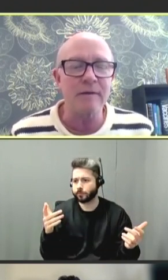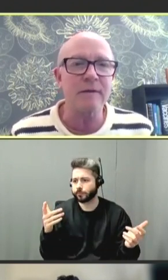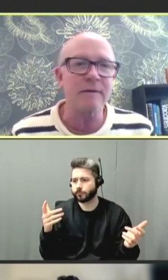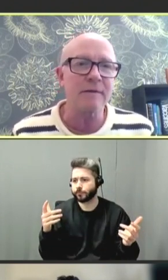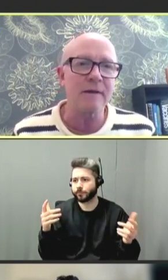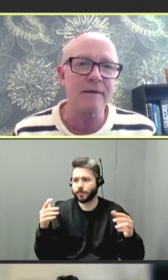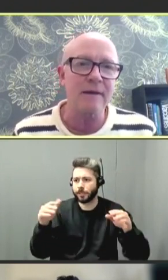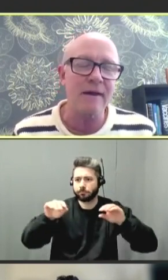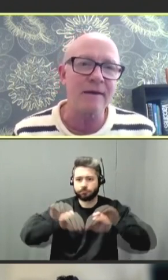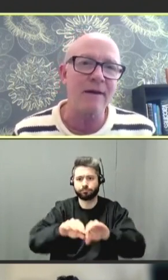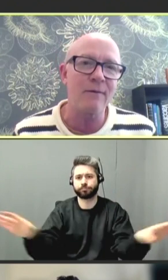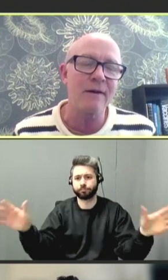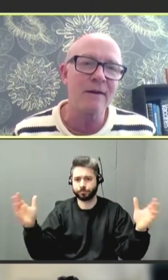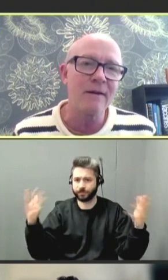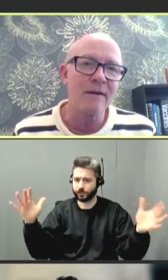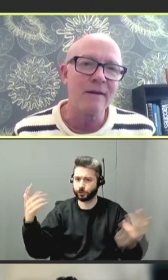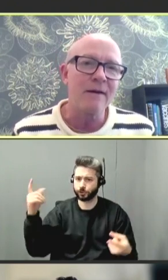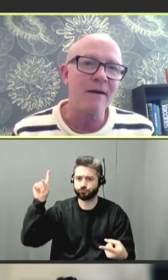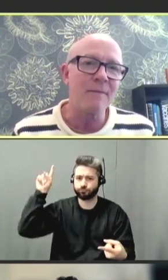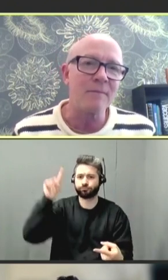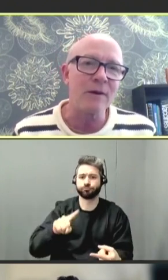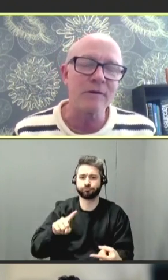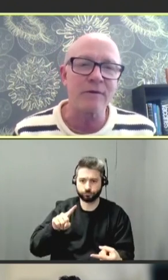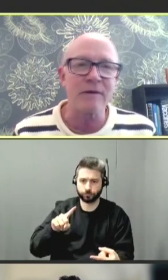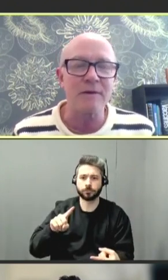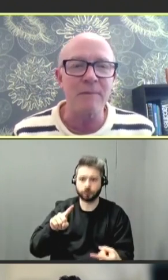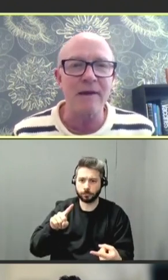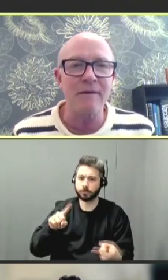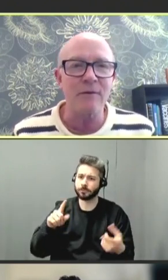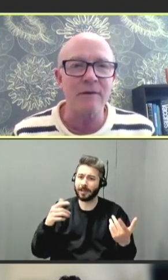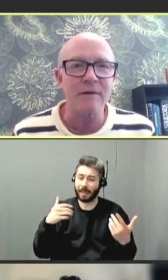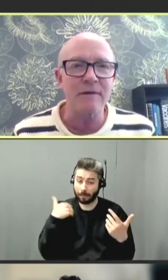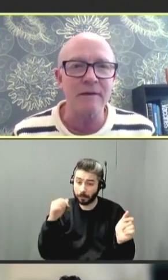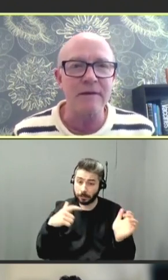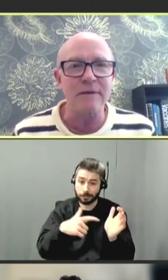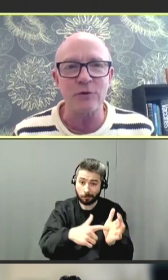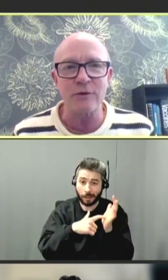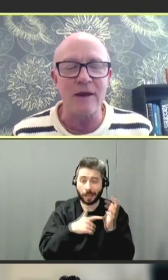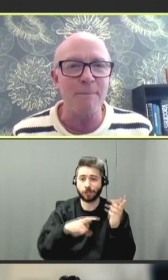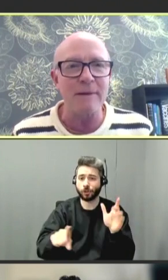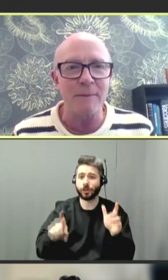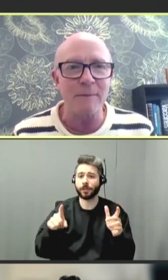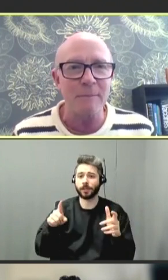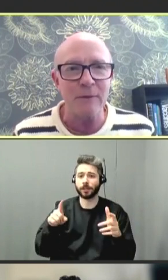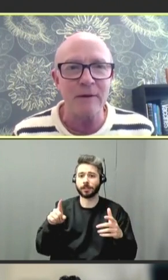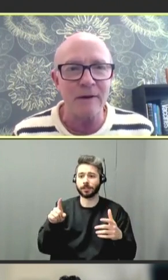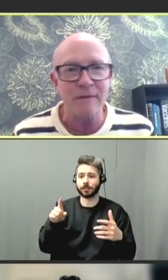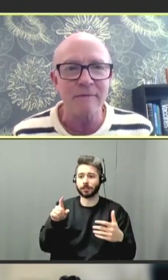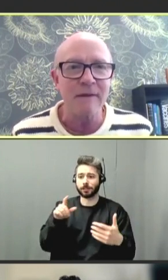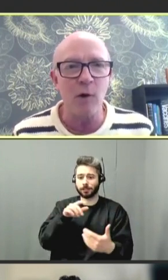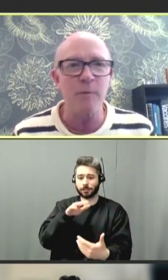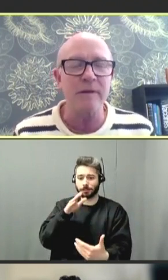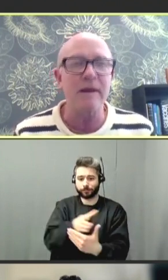has died down. You know, is there any demand during this inter-epidemic period? I hope it's